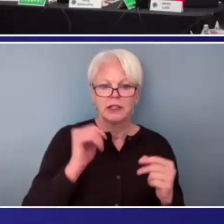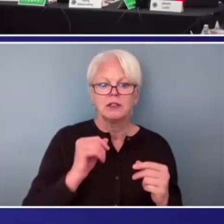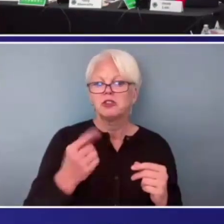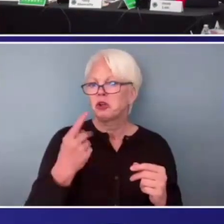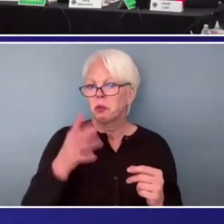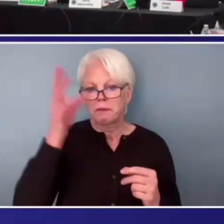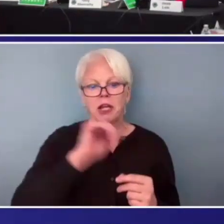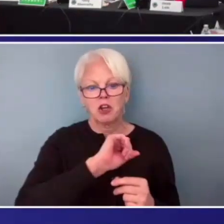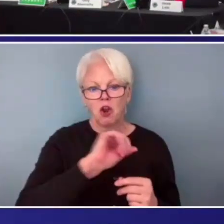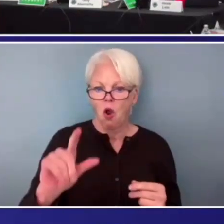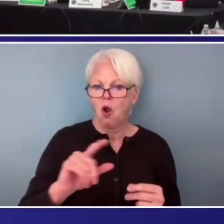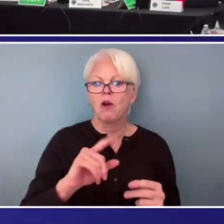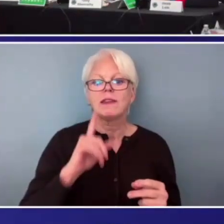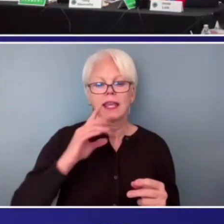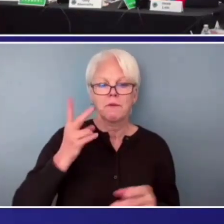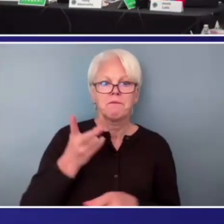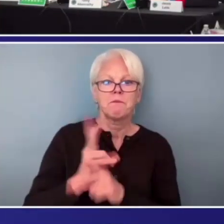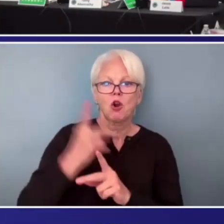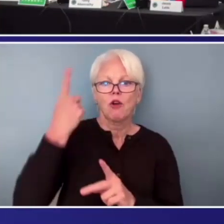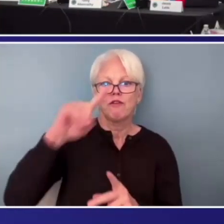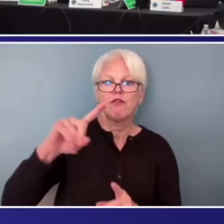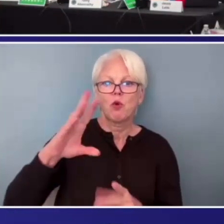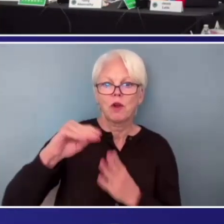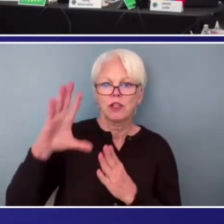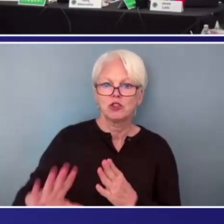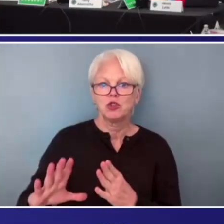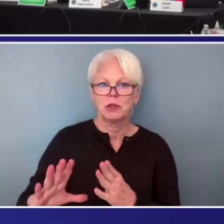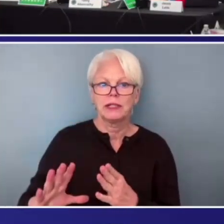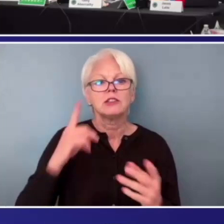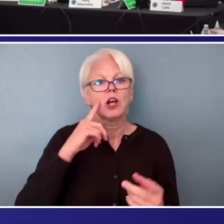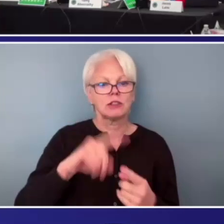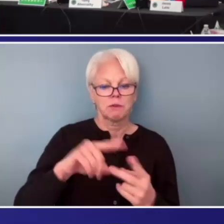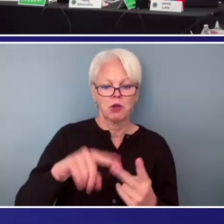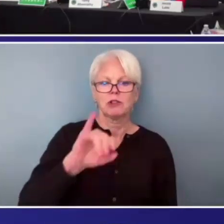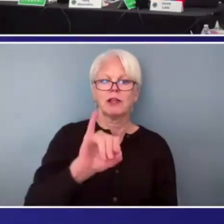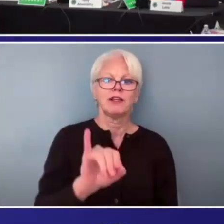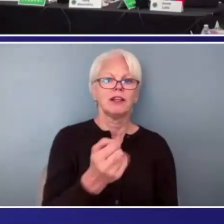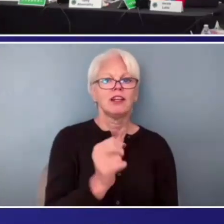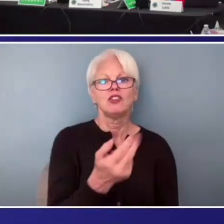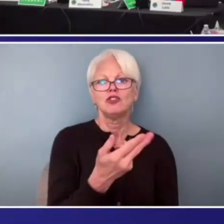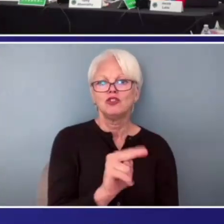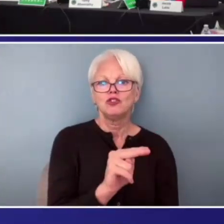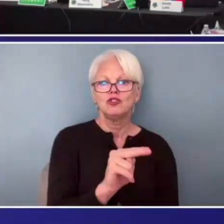So that means little Johnny and Susie has a mom and dad. Mom and dad borrow little Johnny and Susie.